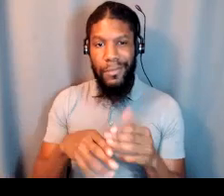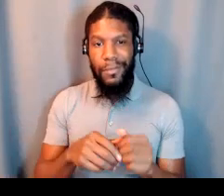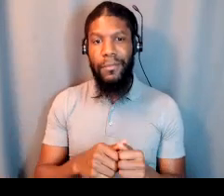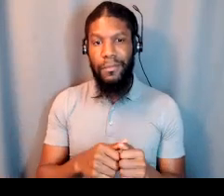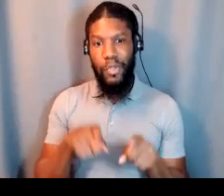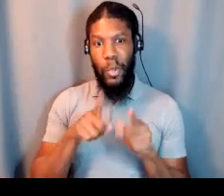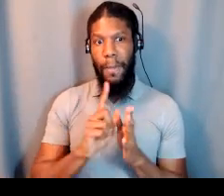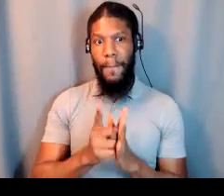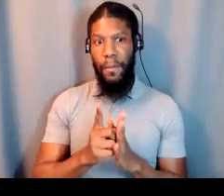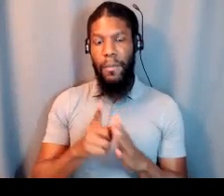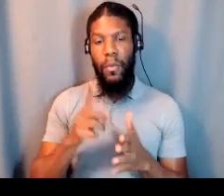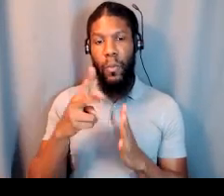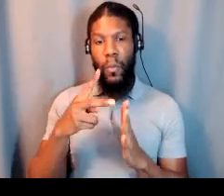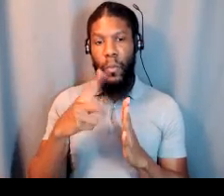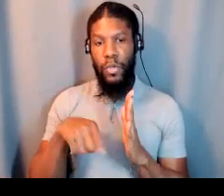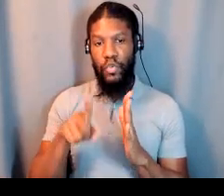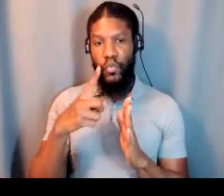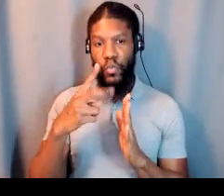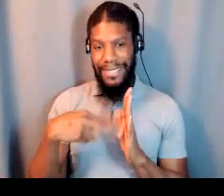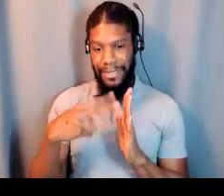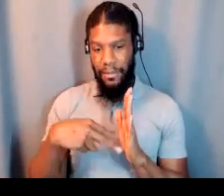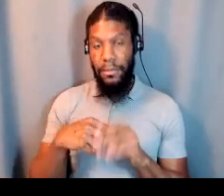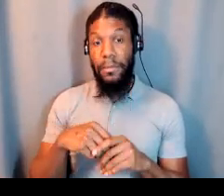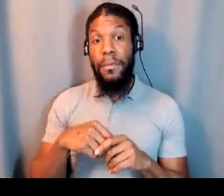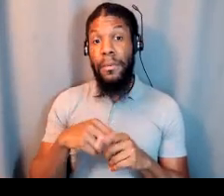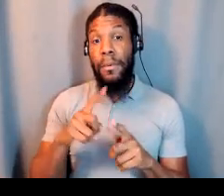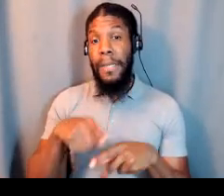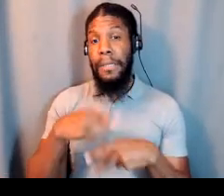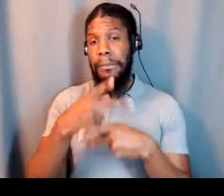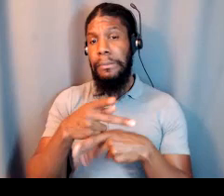But I would definitely watch out for writing in the document itself.